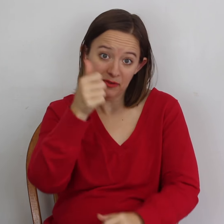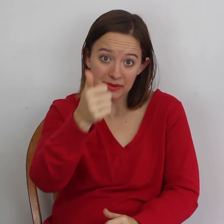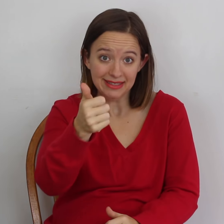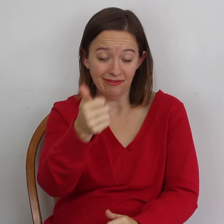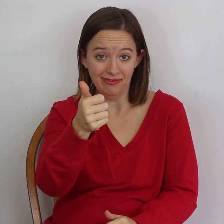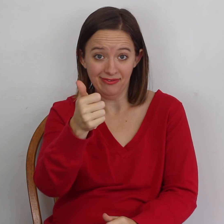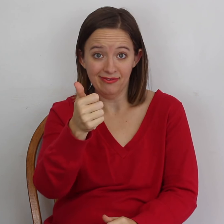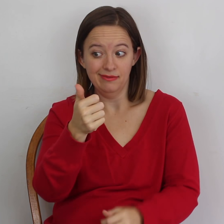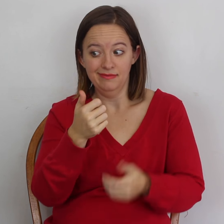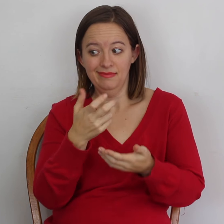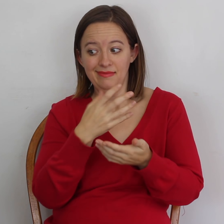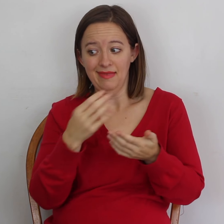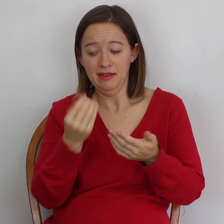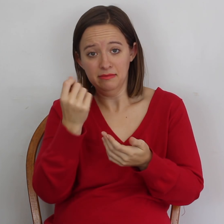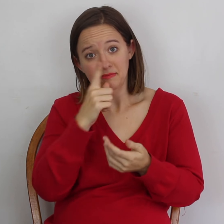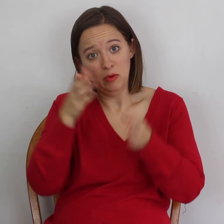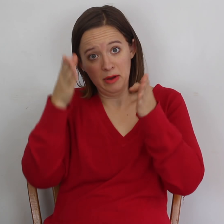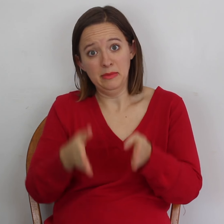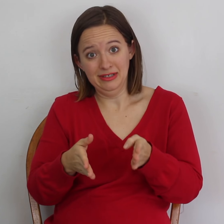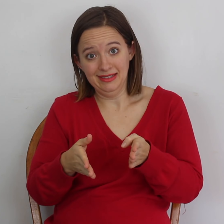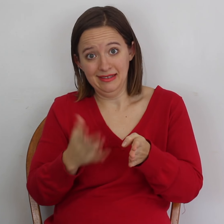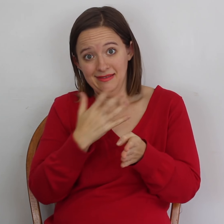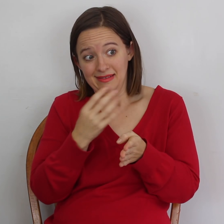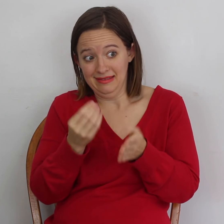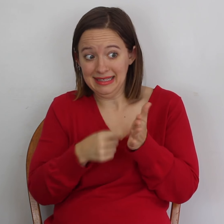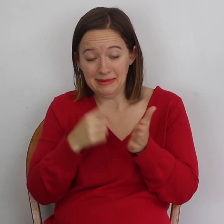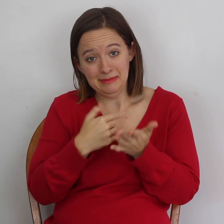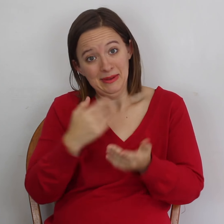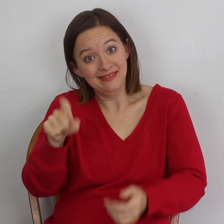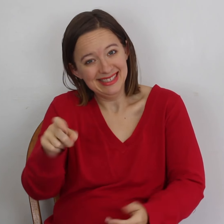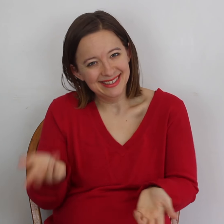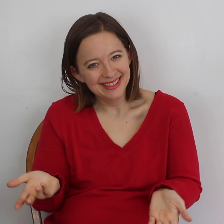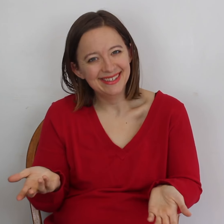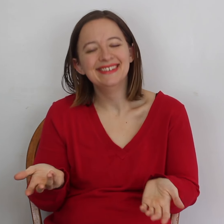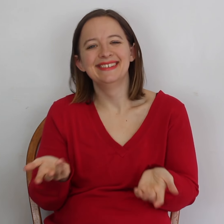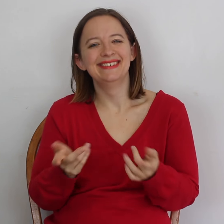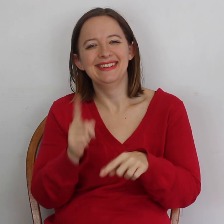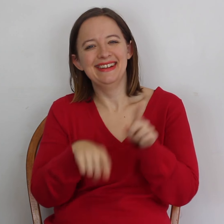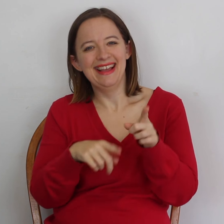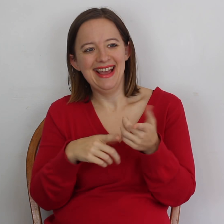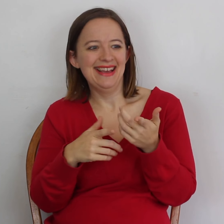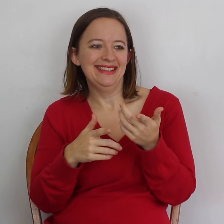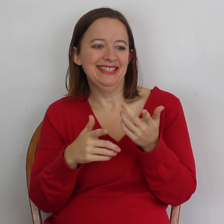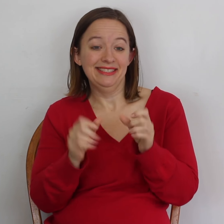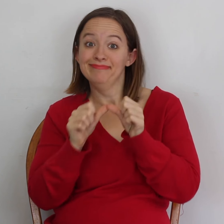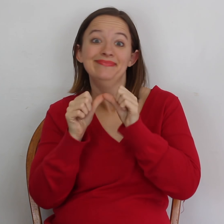or if I say no, they won't ask me again or they'll be offended or if I take a break they'll be mad at me